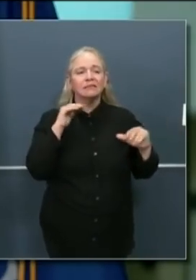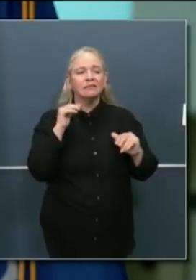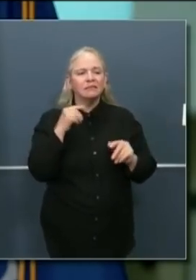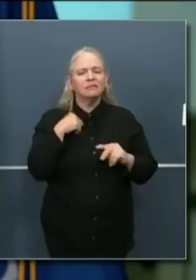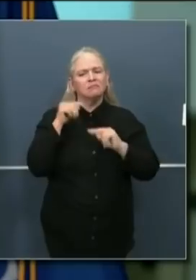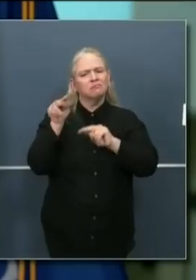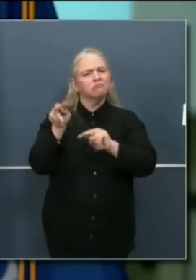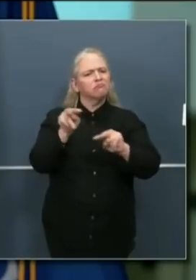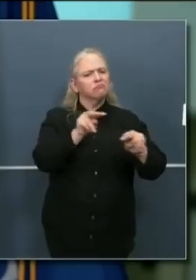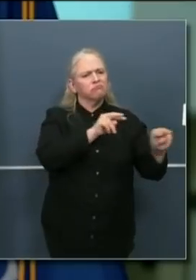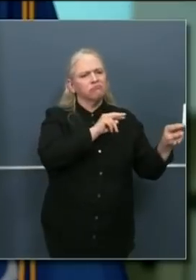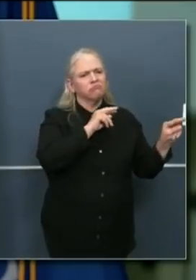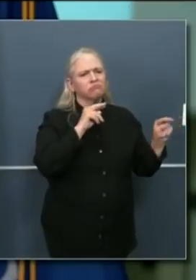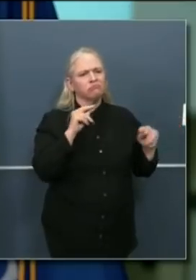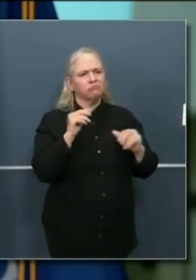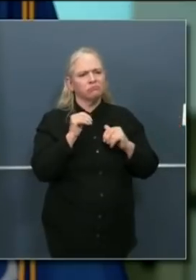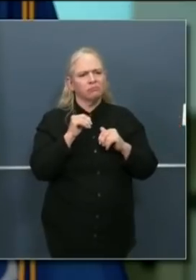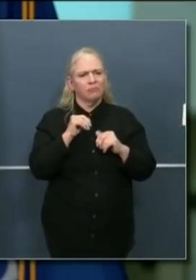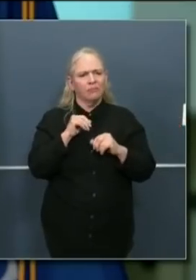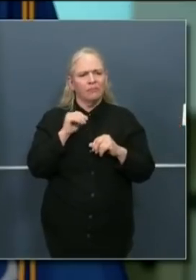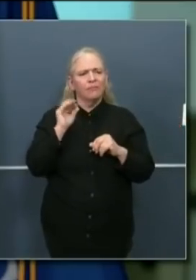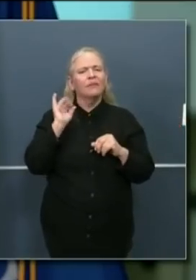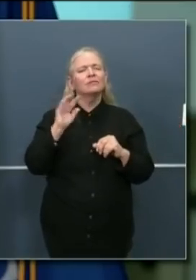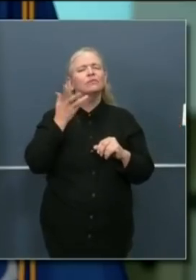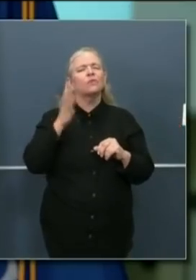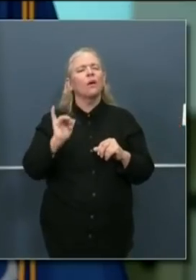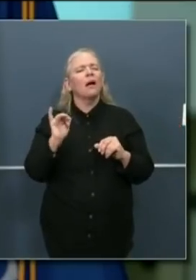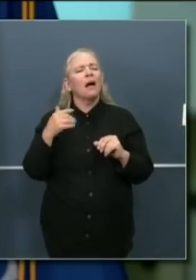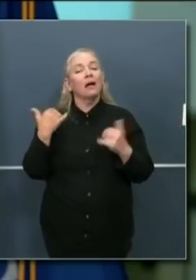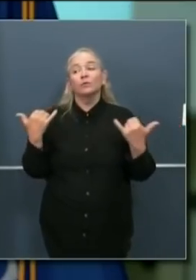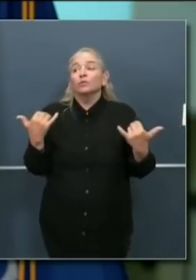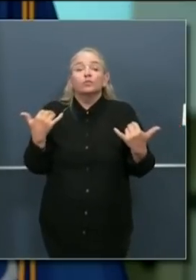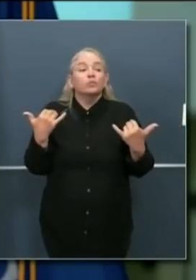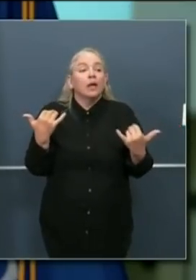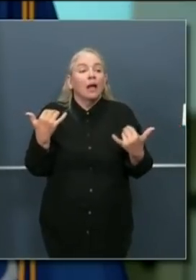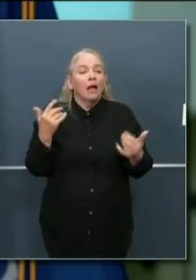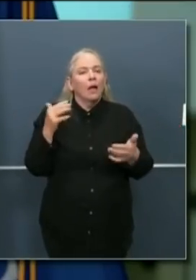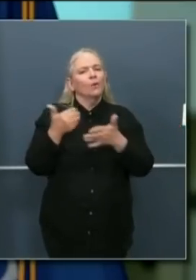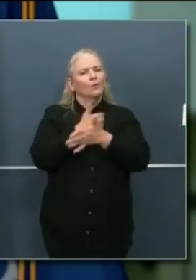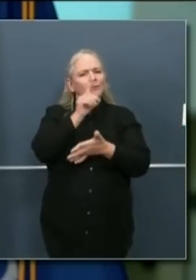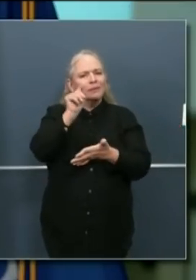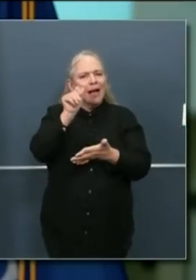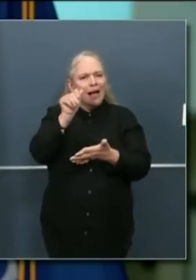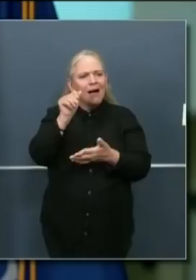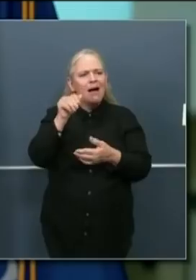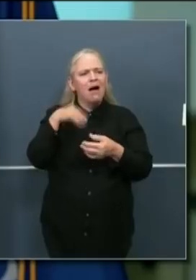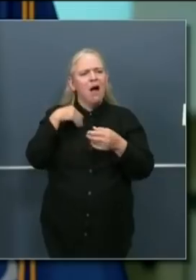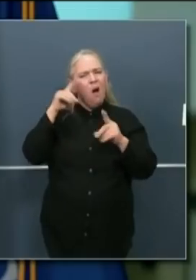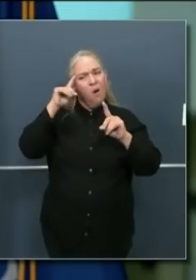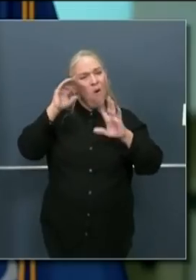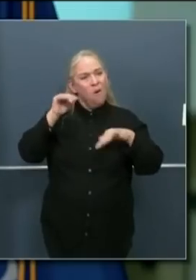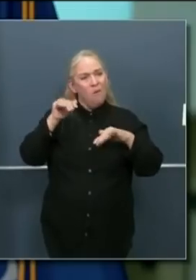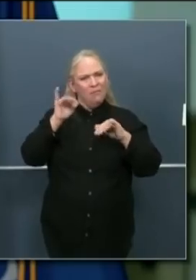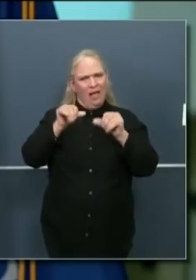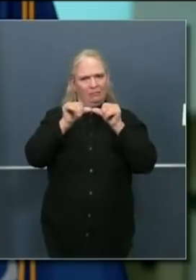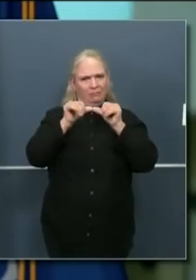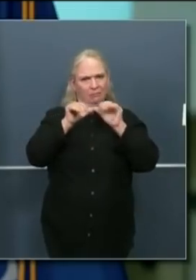ADDRESS SOME OF THOSE SPIKES WE HAD SEEN A NUMBER OF MONTHS AGO AND ALL OF THAT ENDURES TO